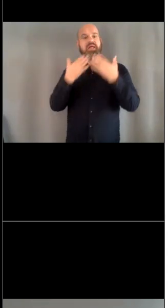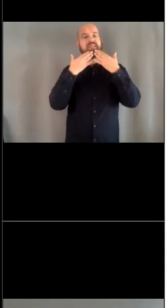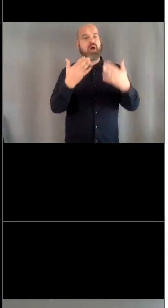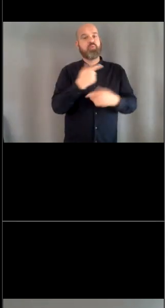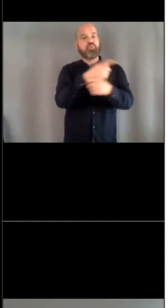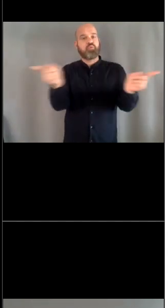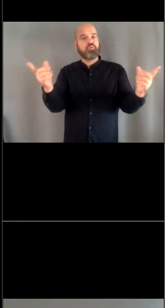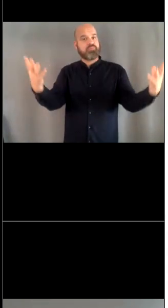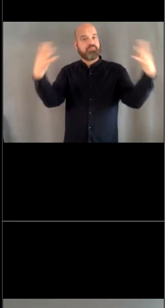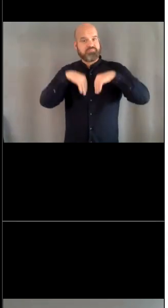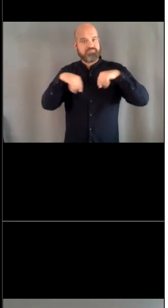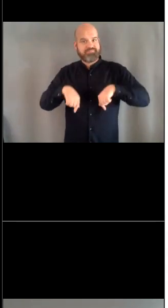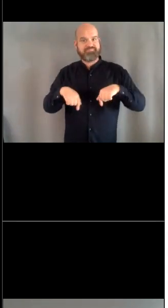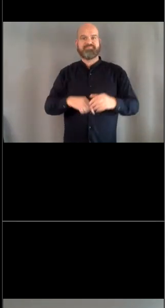This concludes the webinar.